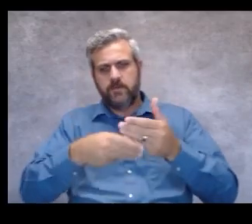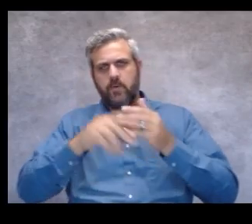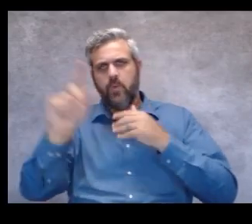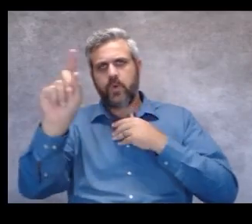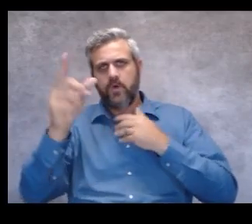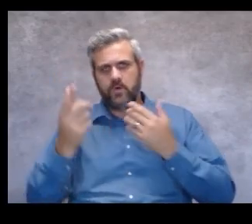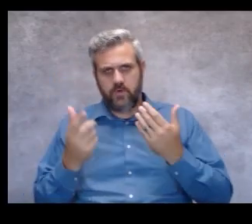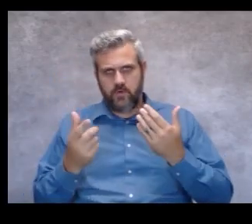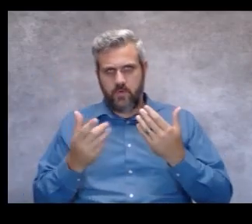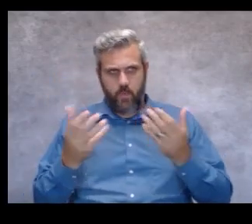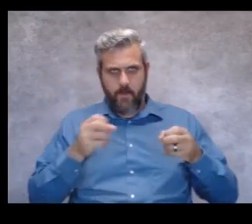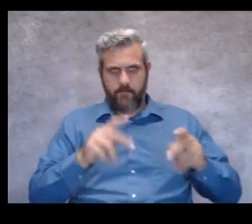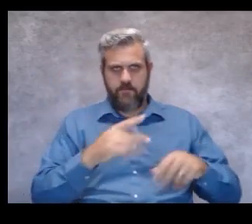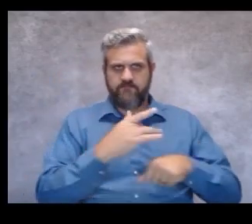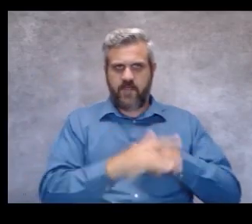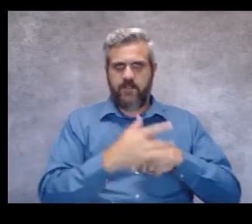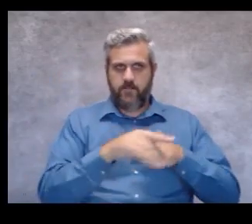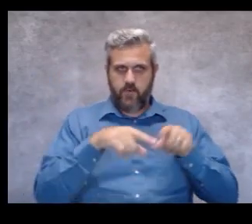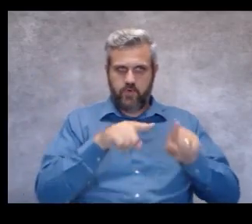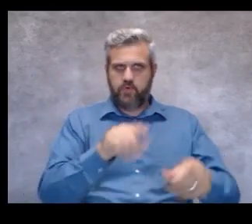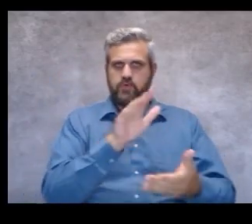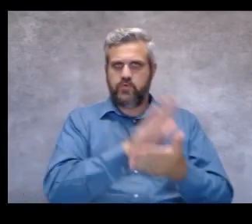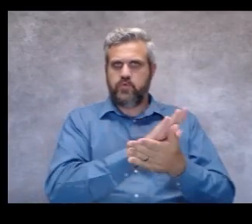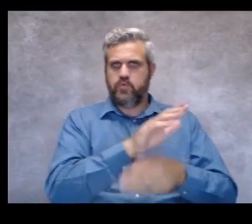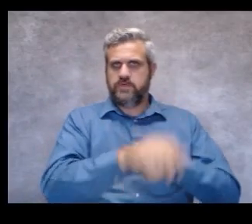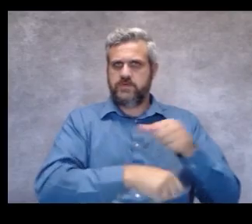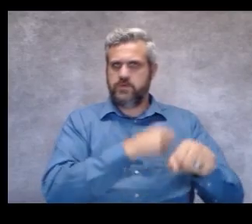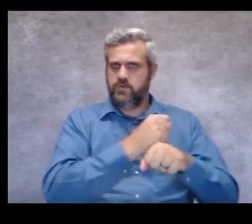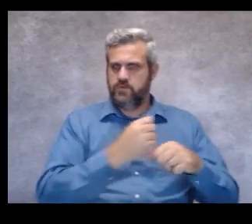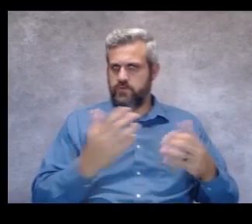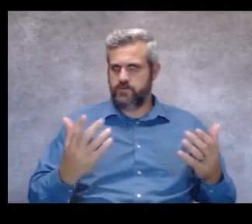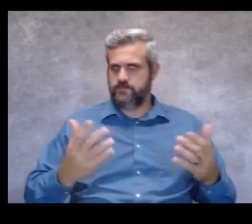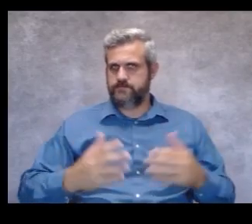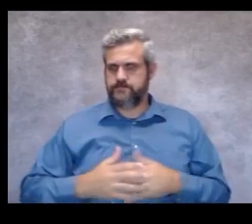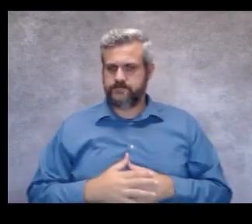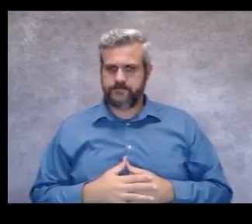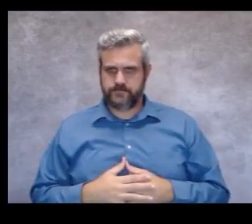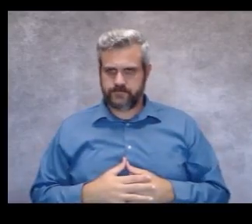What opportunities are available this school year?